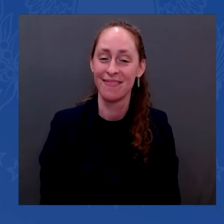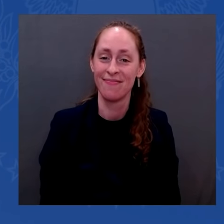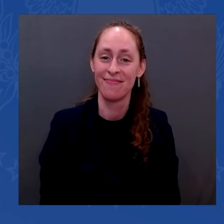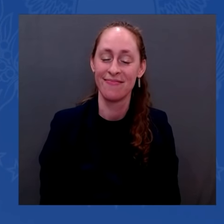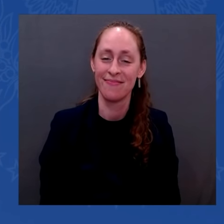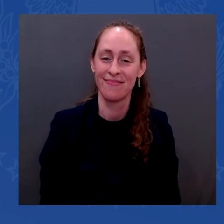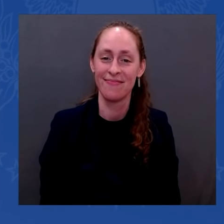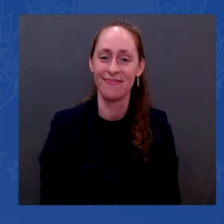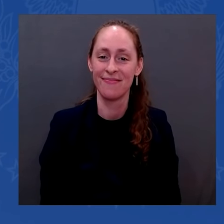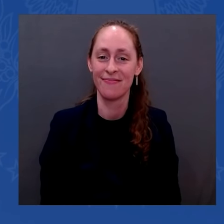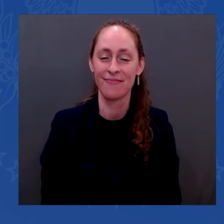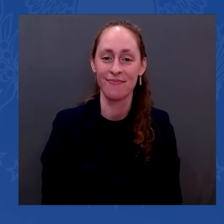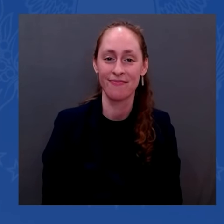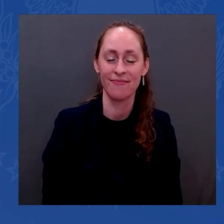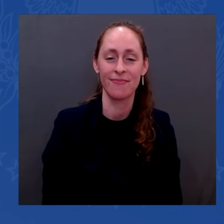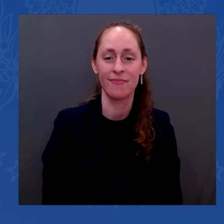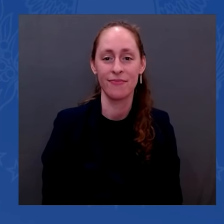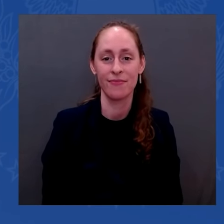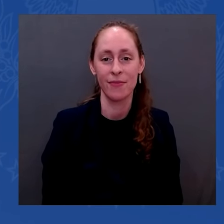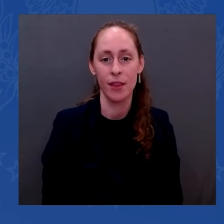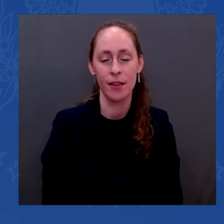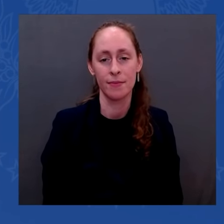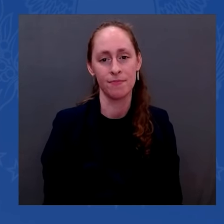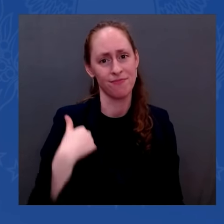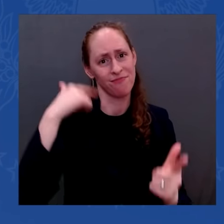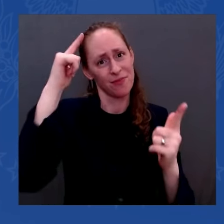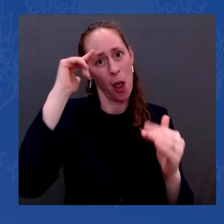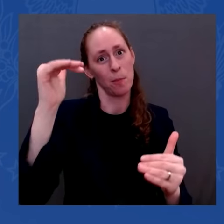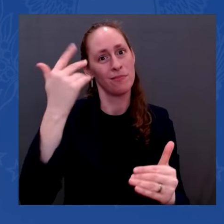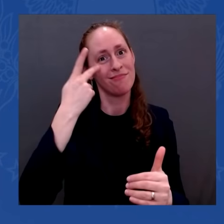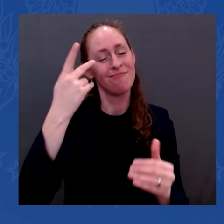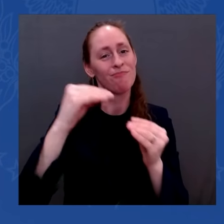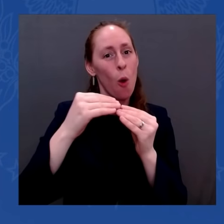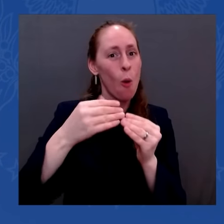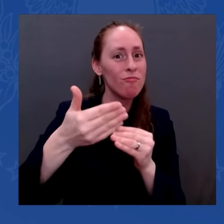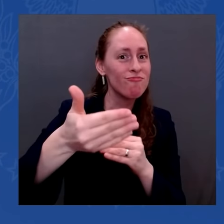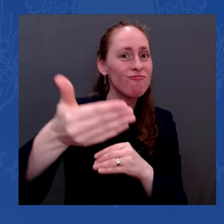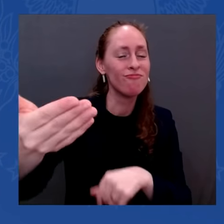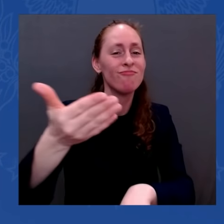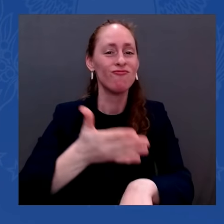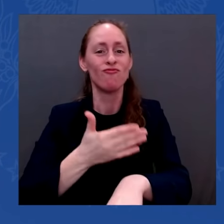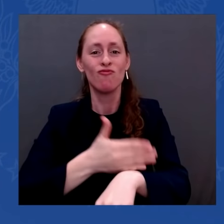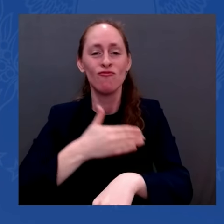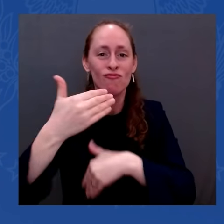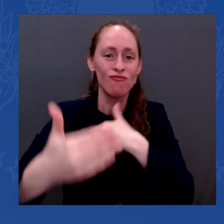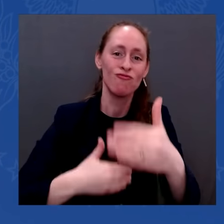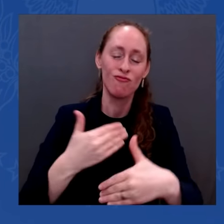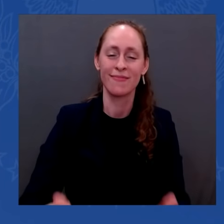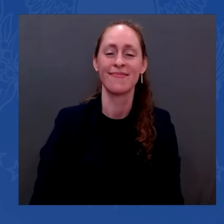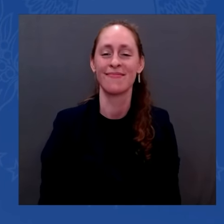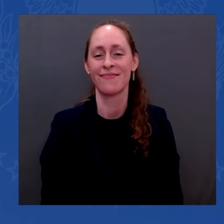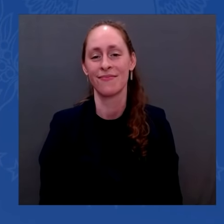I mean, the $4 billion is for electric batteries. That's a -- you know, which you're a big part of. All right, well, thank you. And --